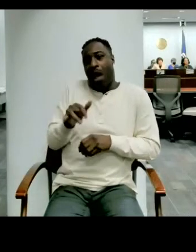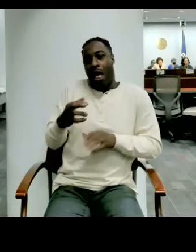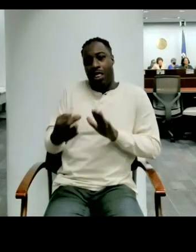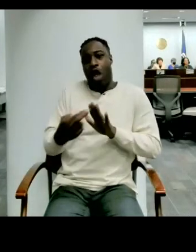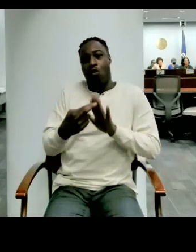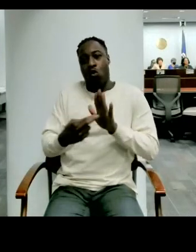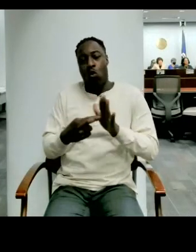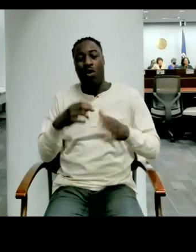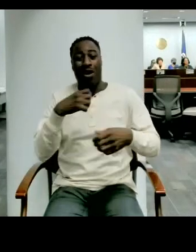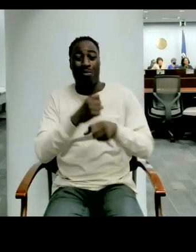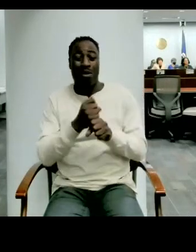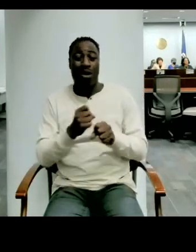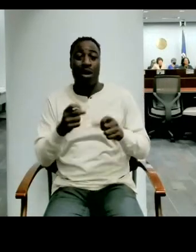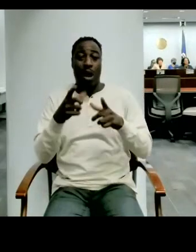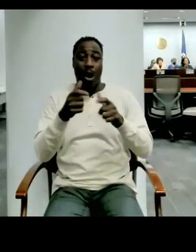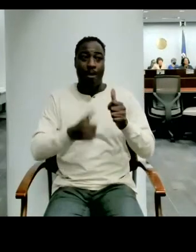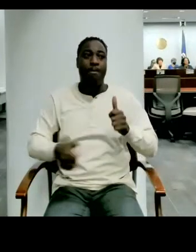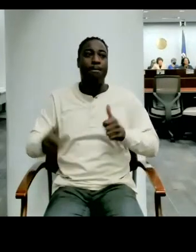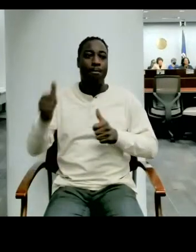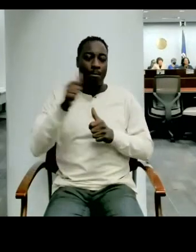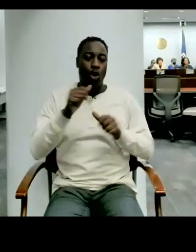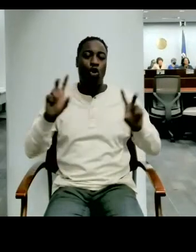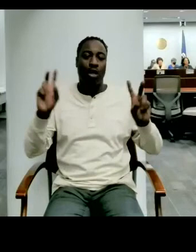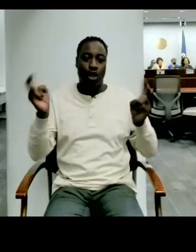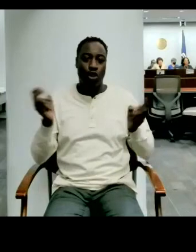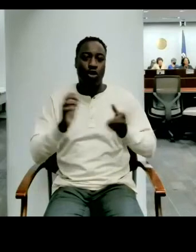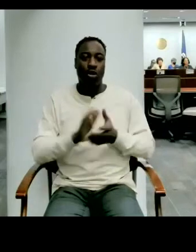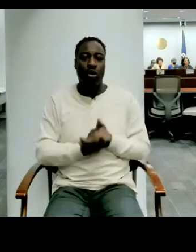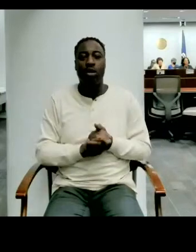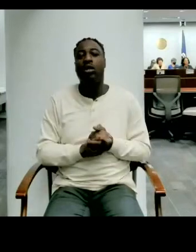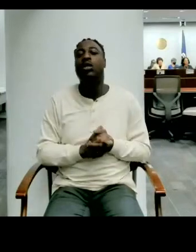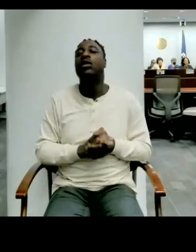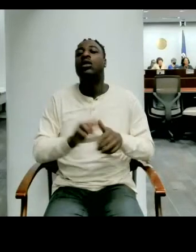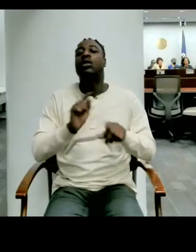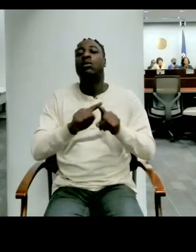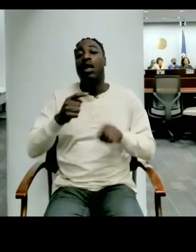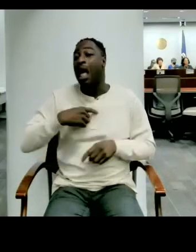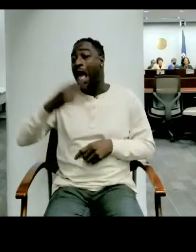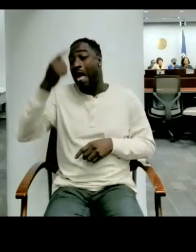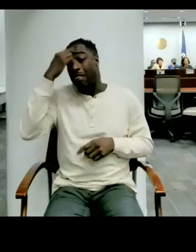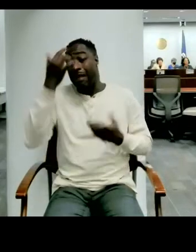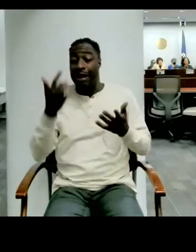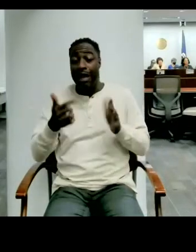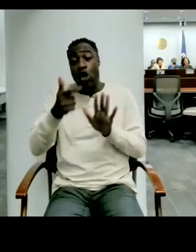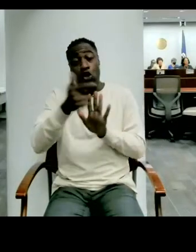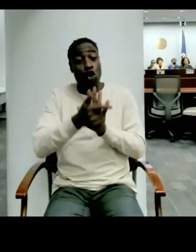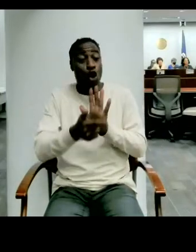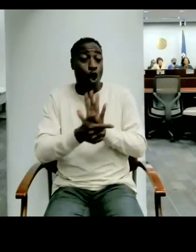much, a much bigger and more contention issue but I think the law is pretty well settled on this.